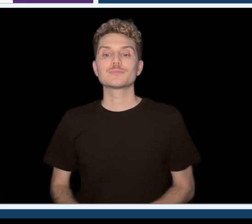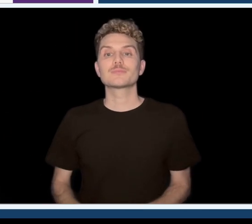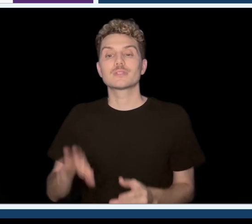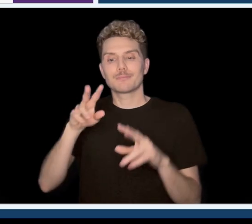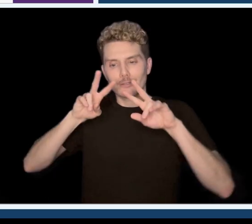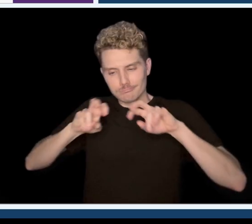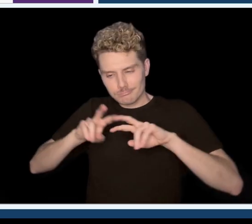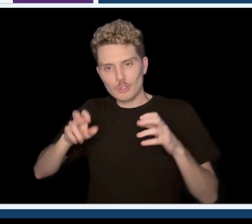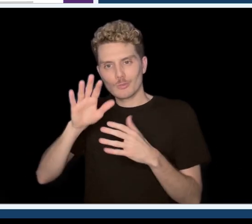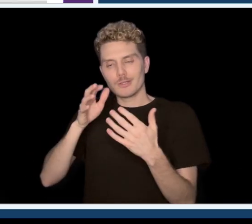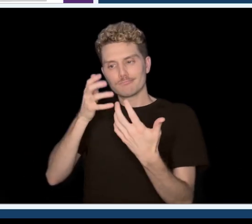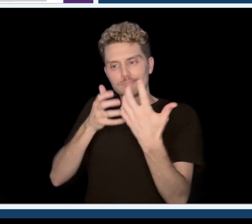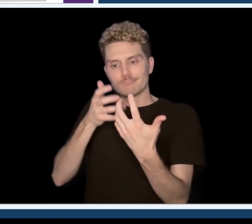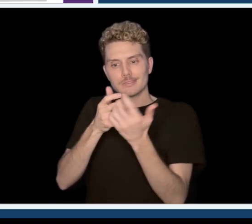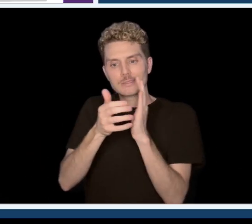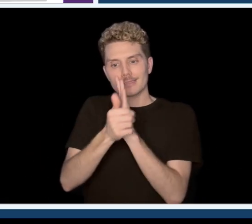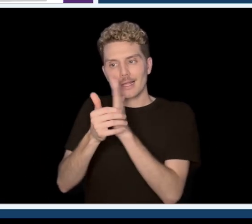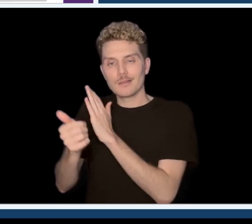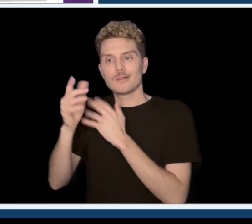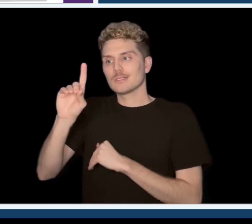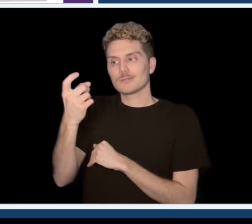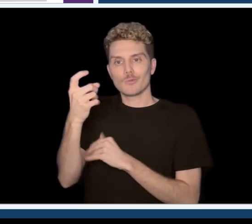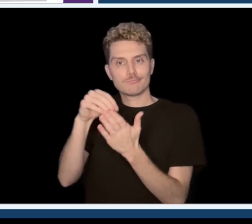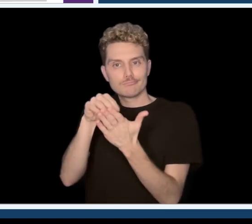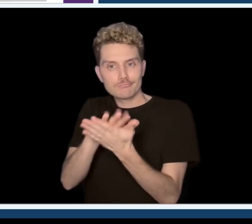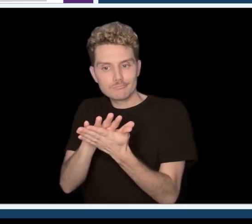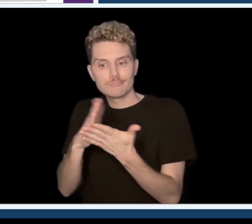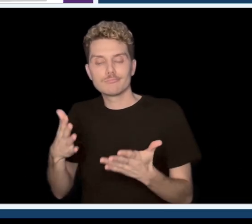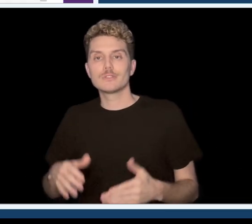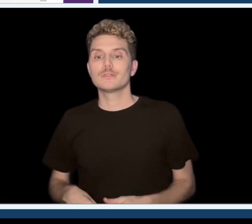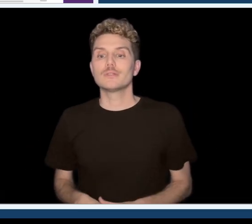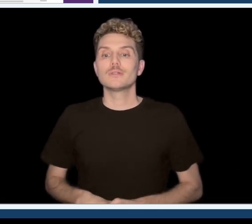An assessment of your adaptive skills and a diagnostic report.